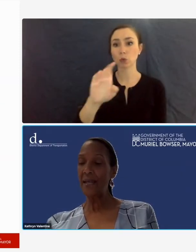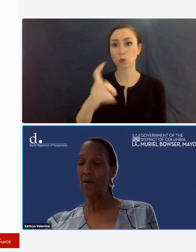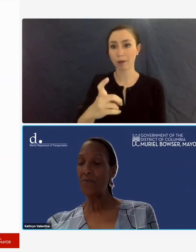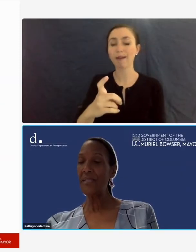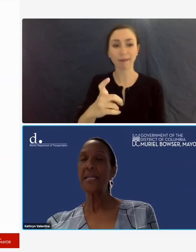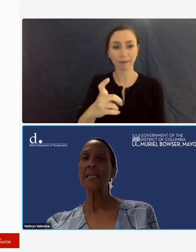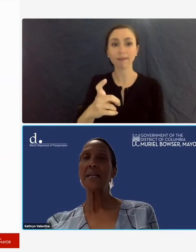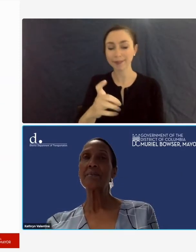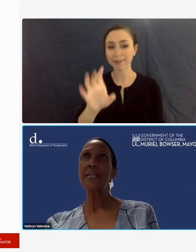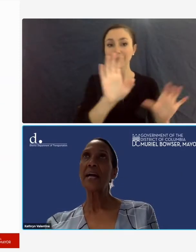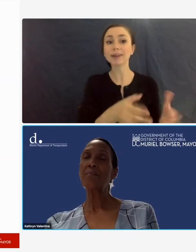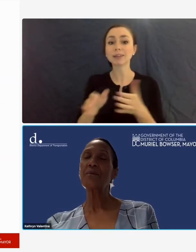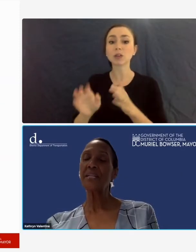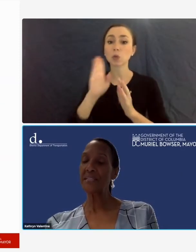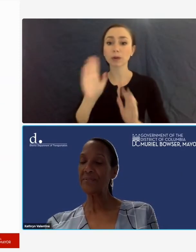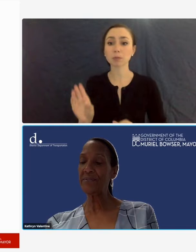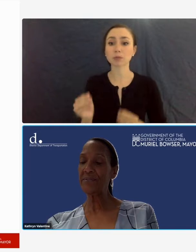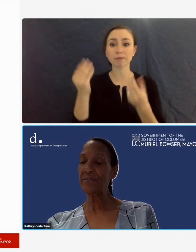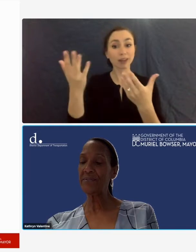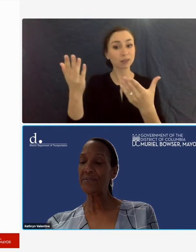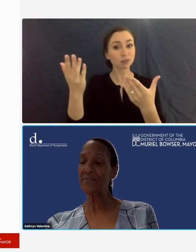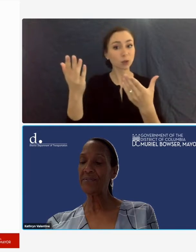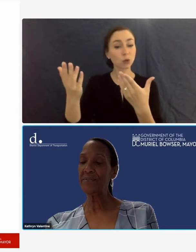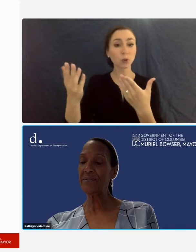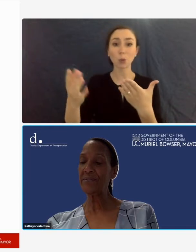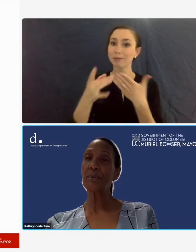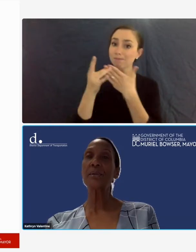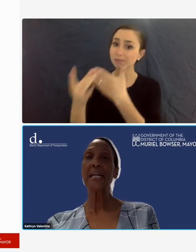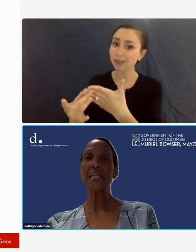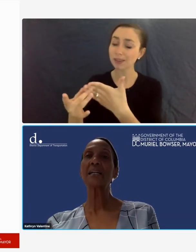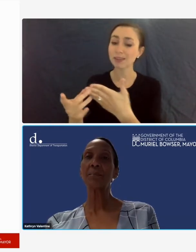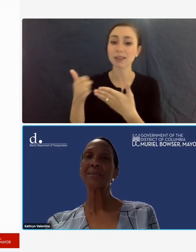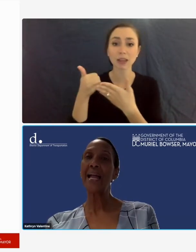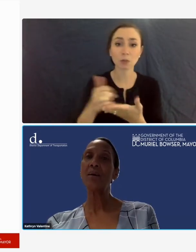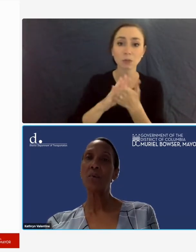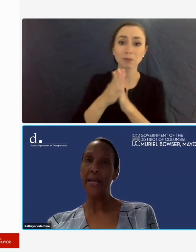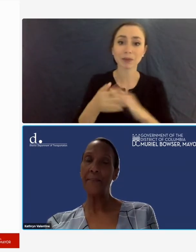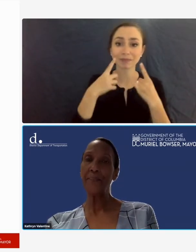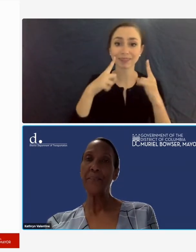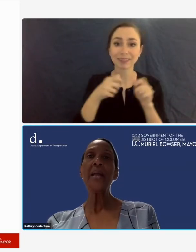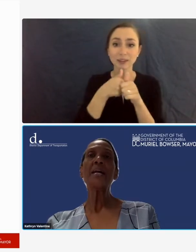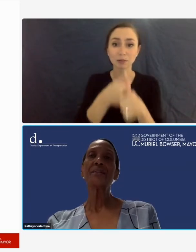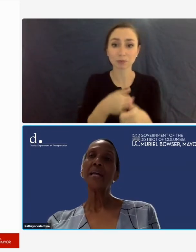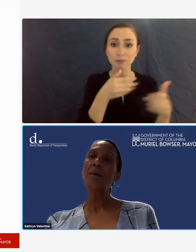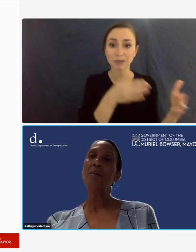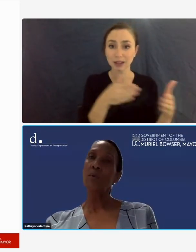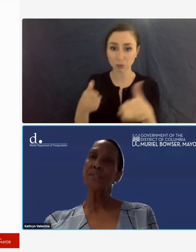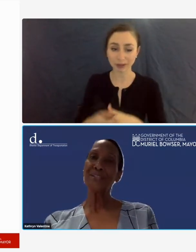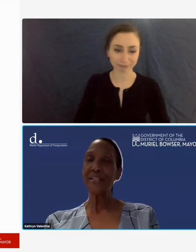hopefully to help you be successful and profitable in a compliant way so now i'm going to discuss a